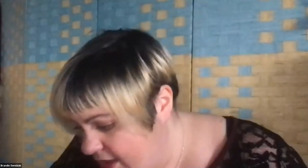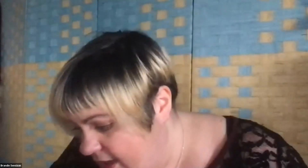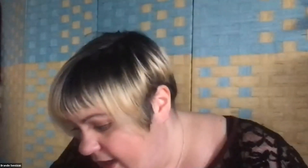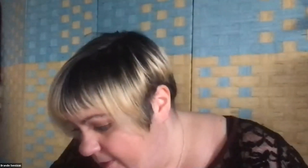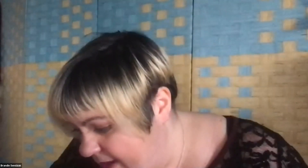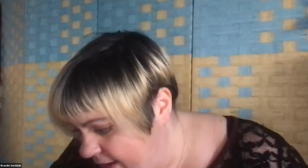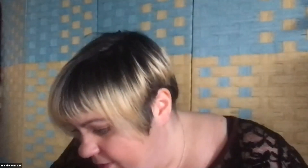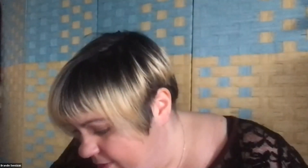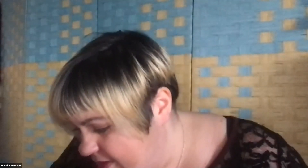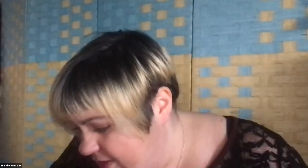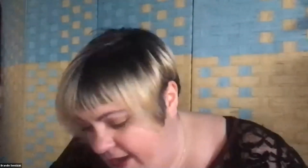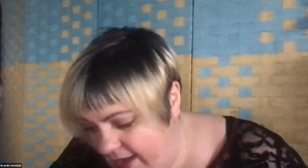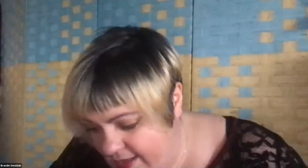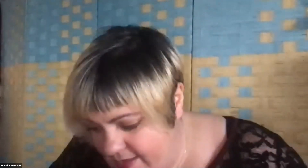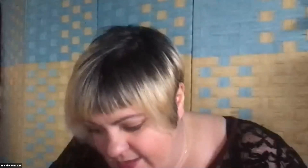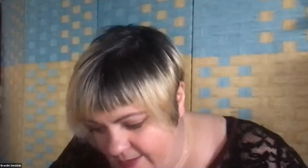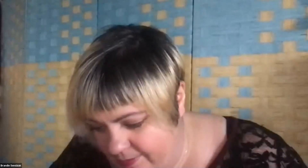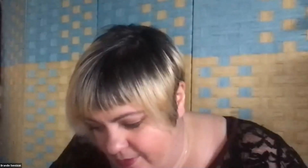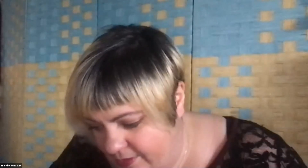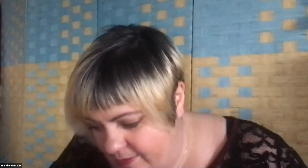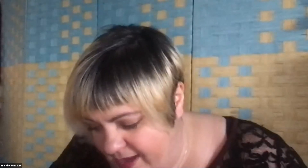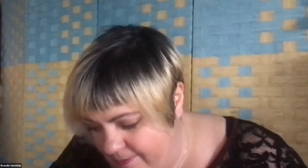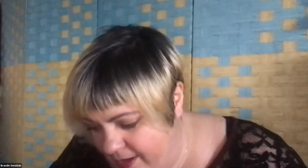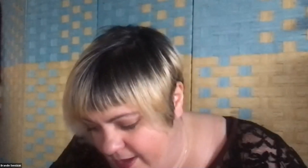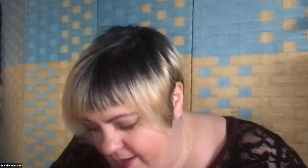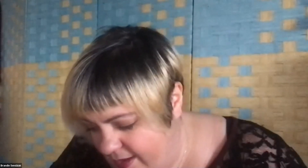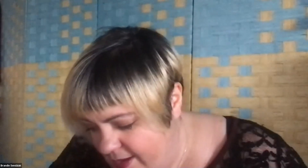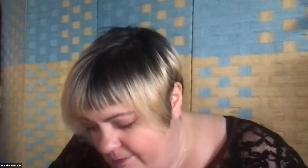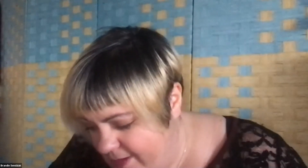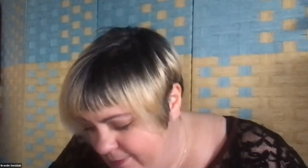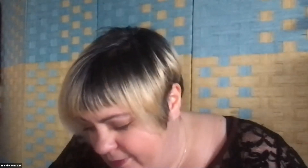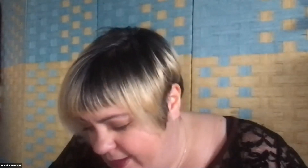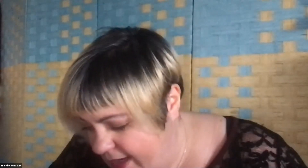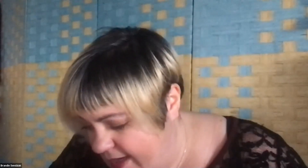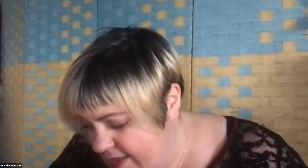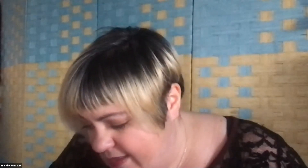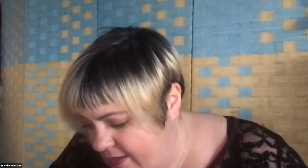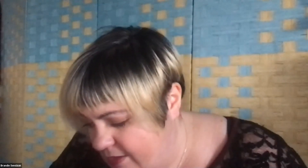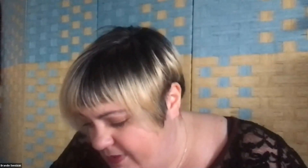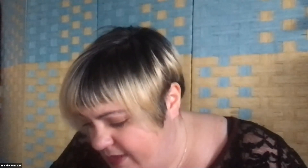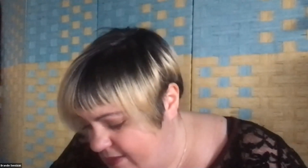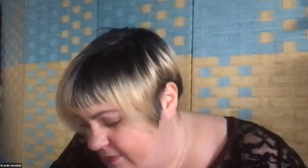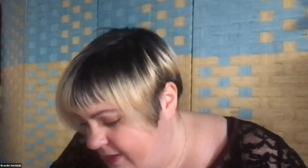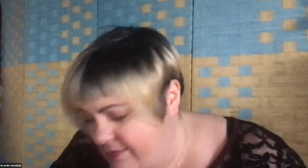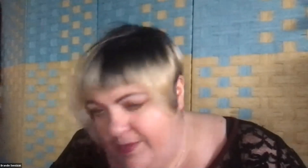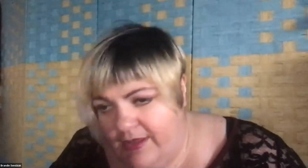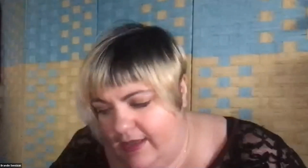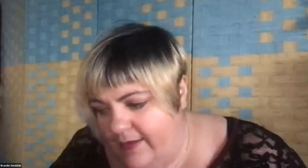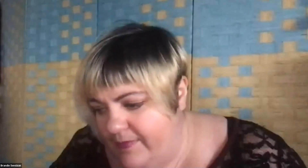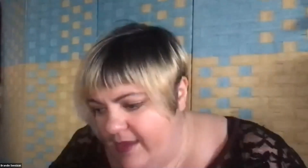. People have a lot of Presbyterian Tuesday and also